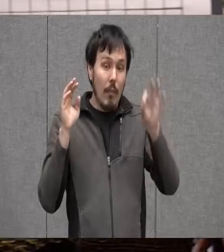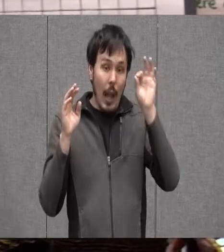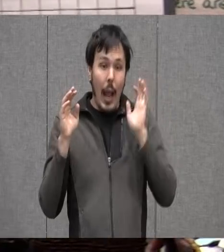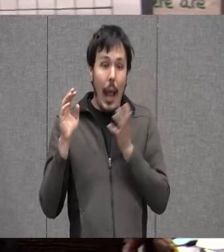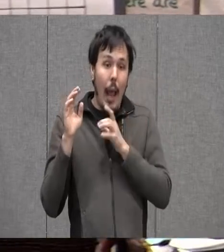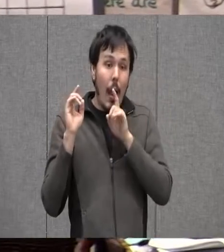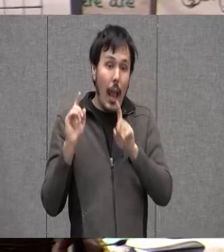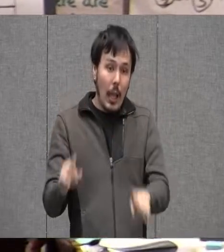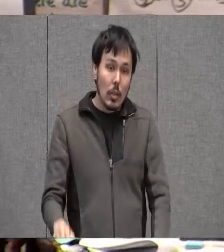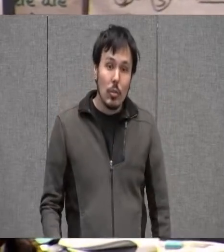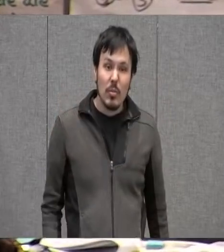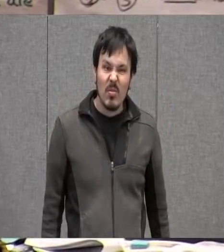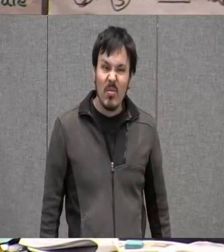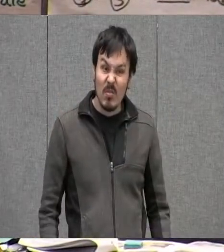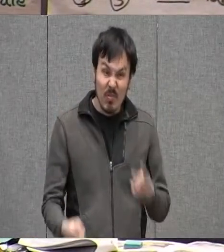If you don't want to use a visual model.